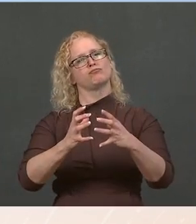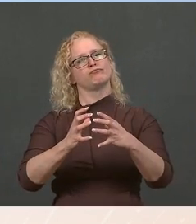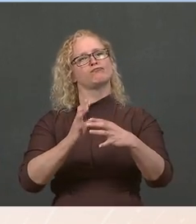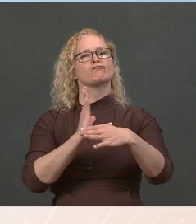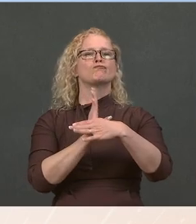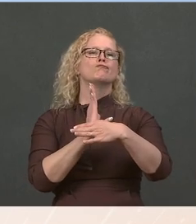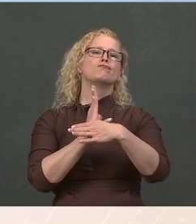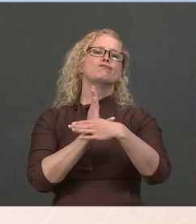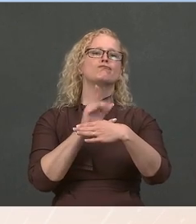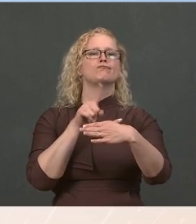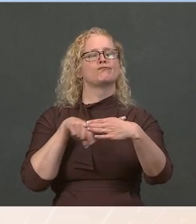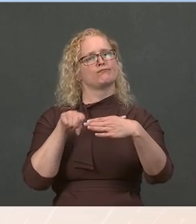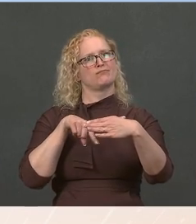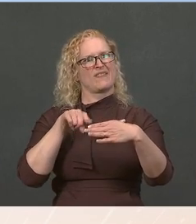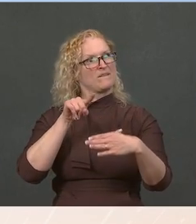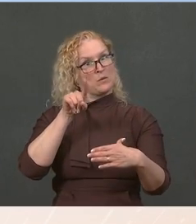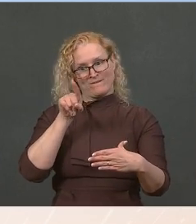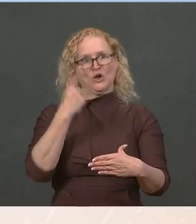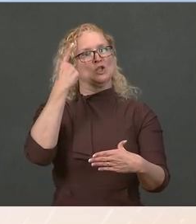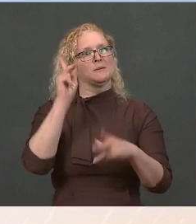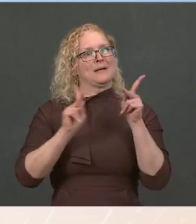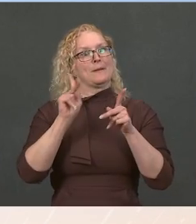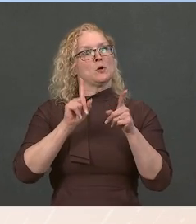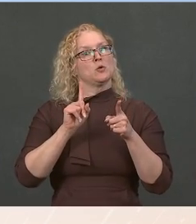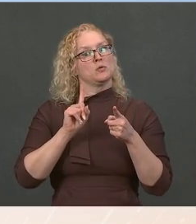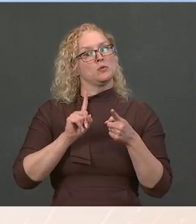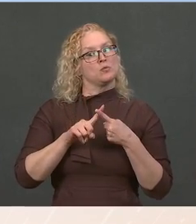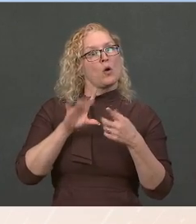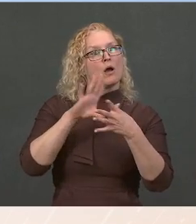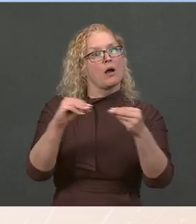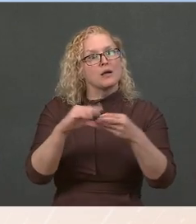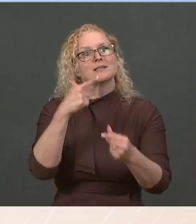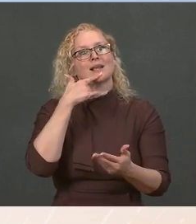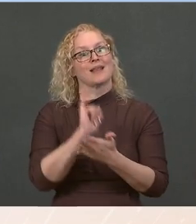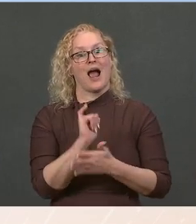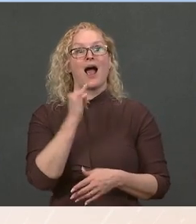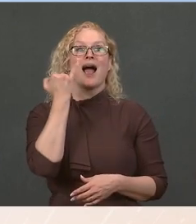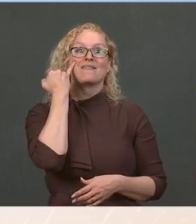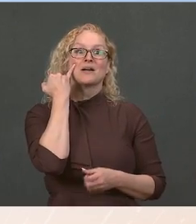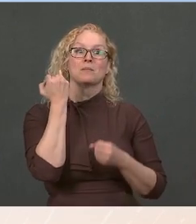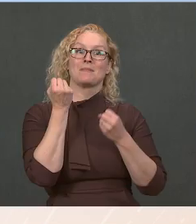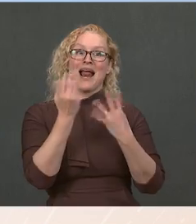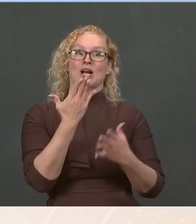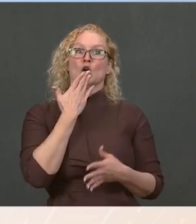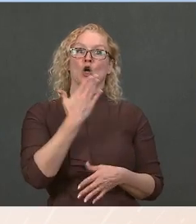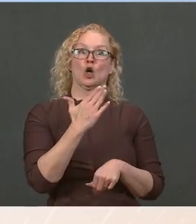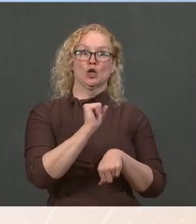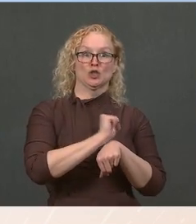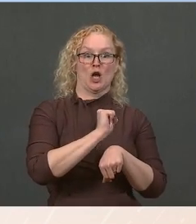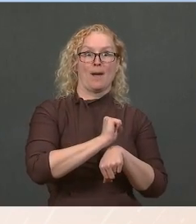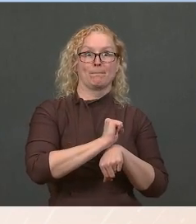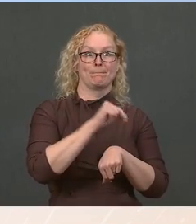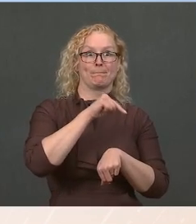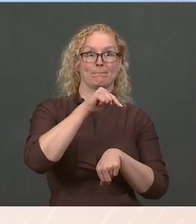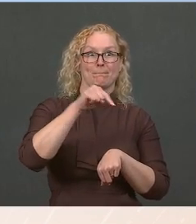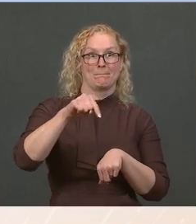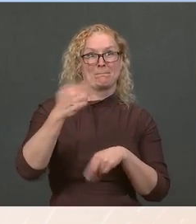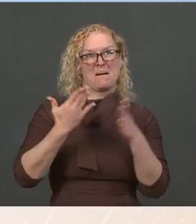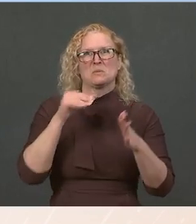The Press: -- and that that might be indication that such a big spending package just isn't necessary right now. So, what's your -- what's your answer to that -- Ms. Jean-Pierre: So -- >> The Press: -- that this is --